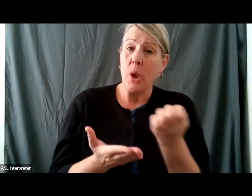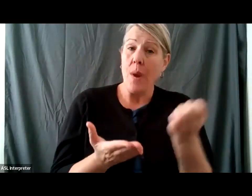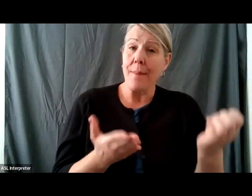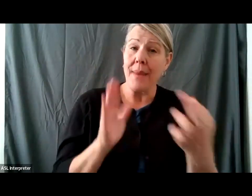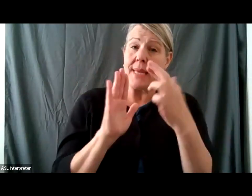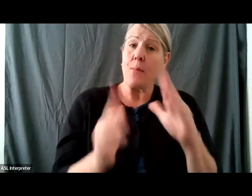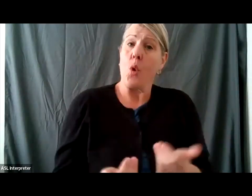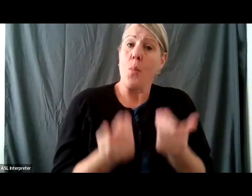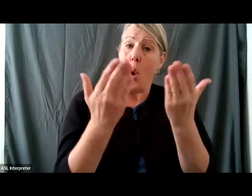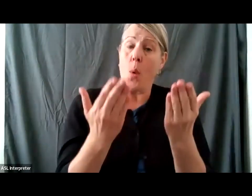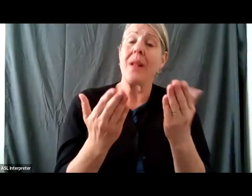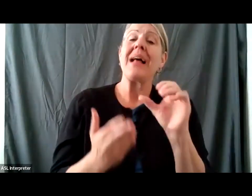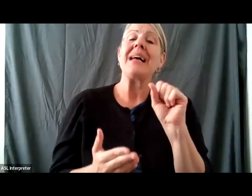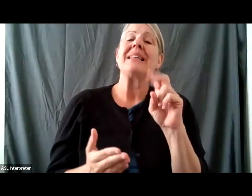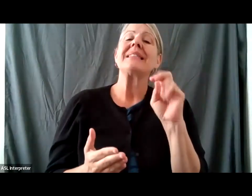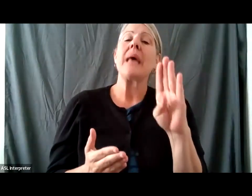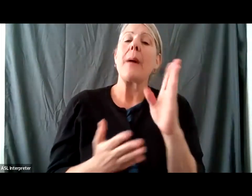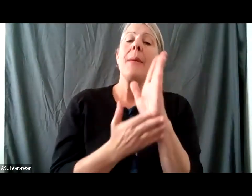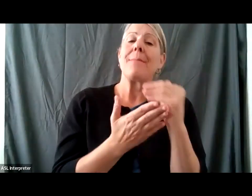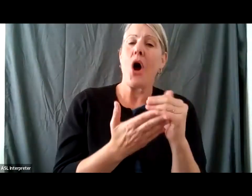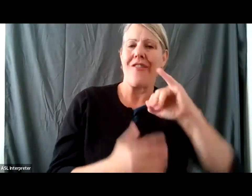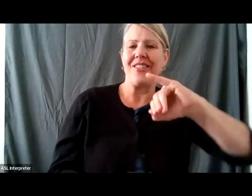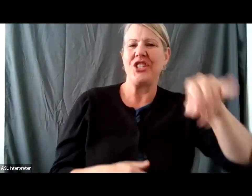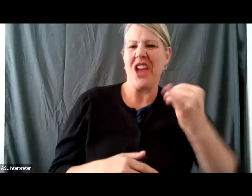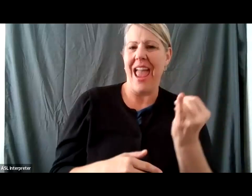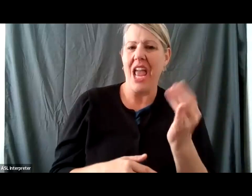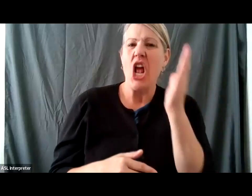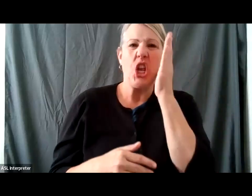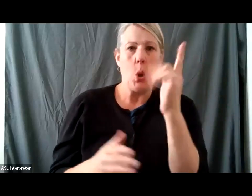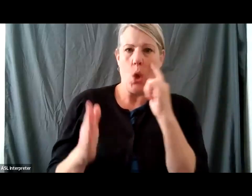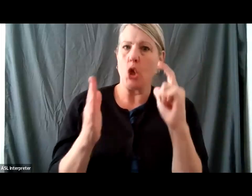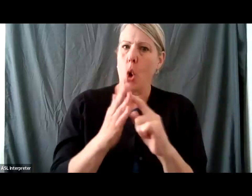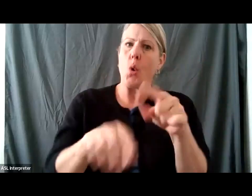in sub-part J. These are -- you'll see they are quite lengthy provisions where we ask